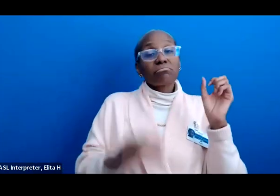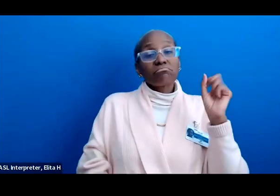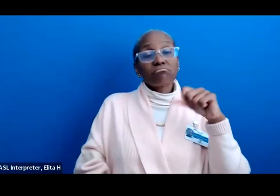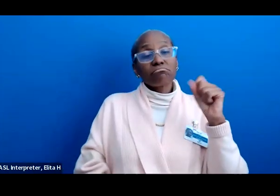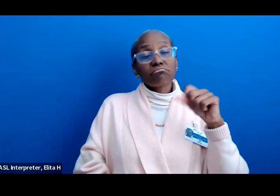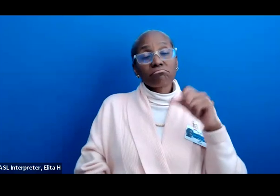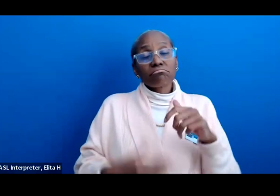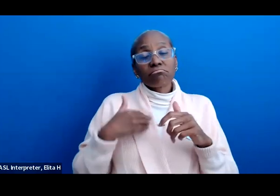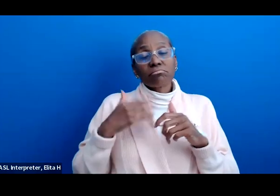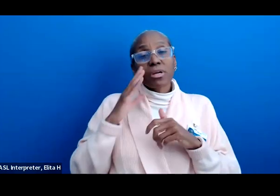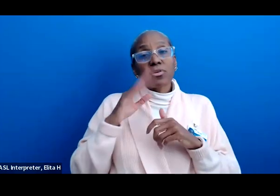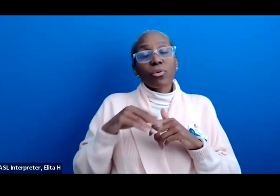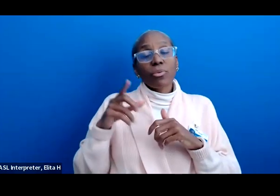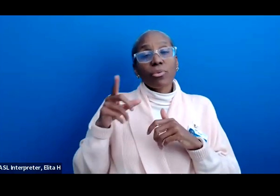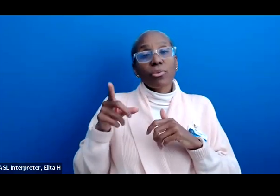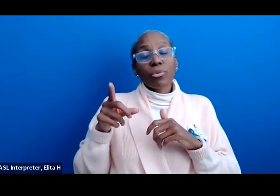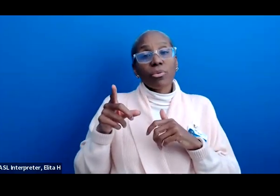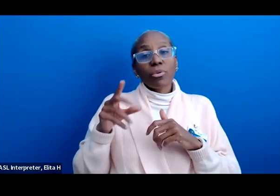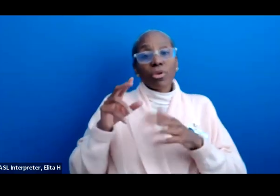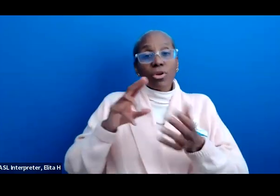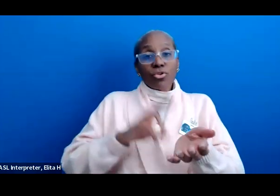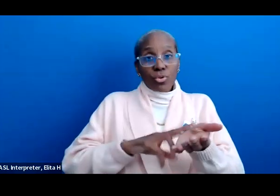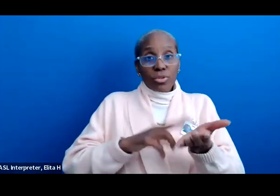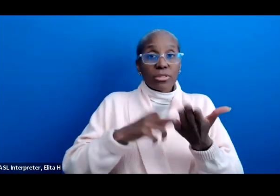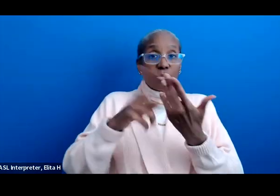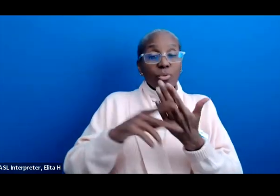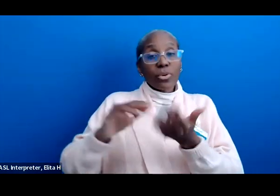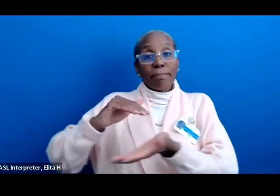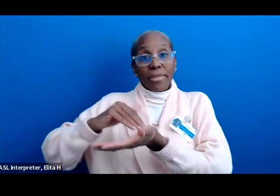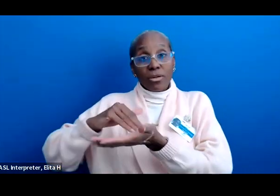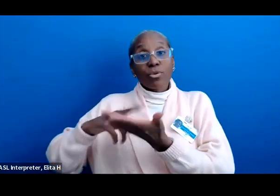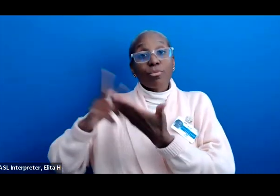I know in nursing programs and in medical programs, people